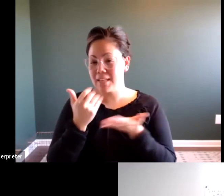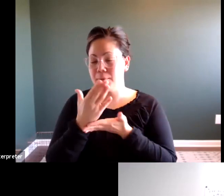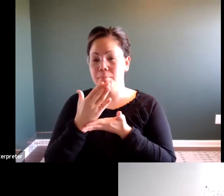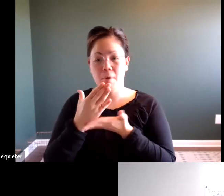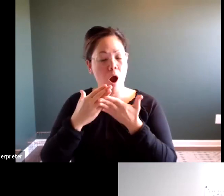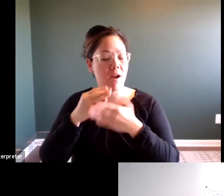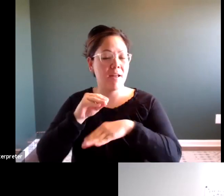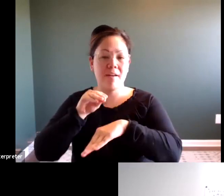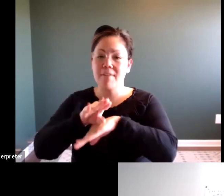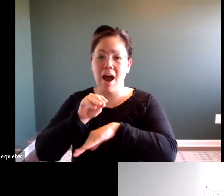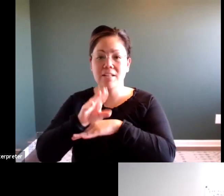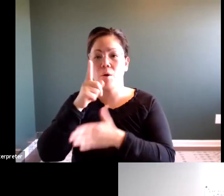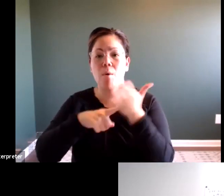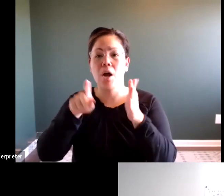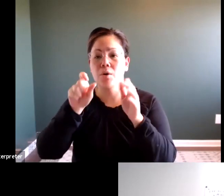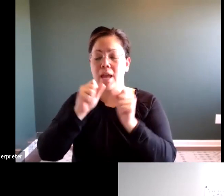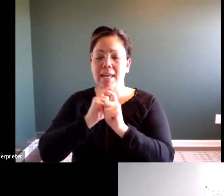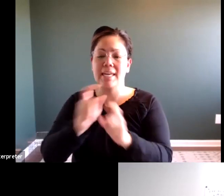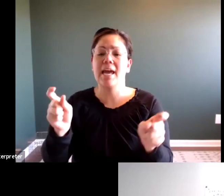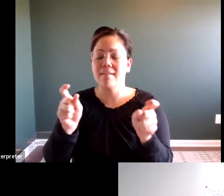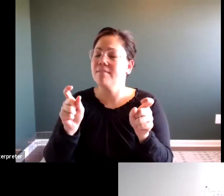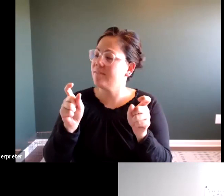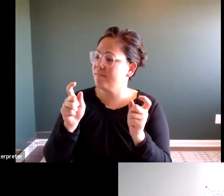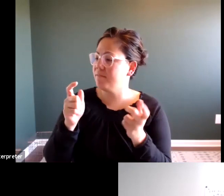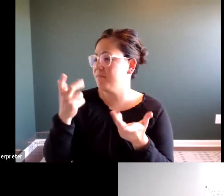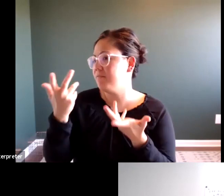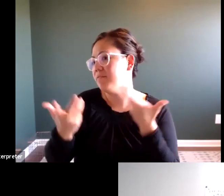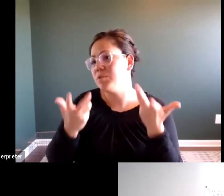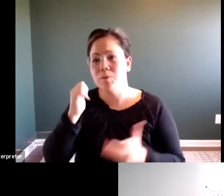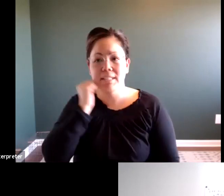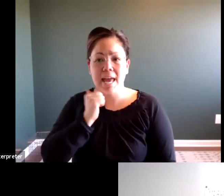that you can give to people sort of just on a daily basis